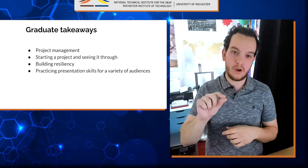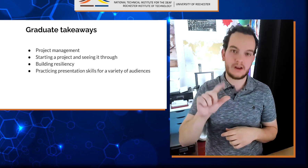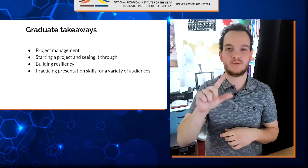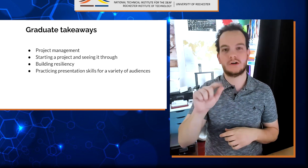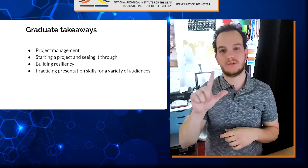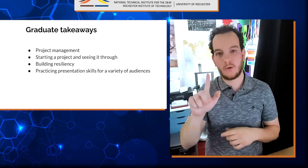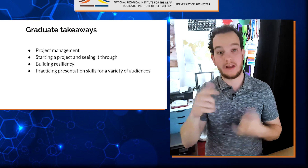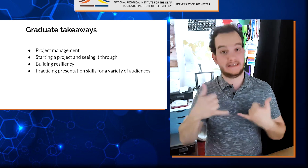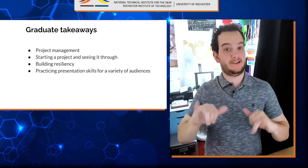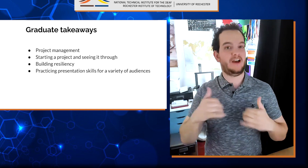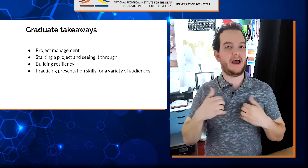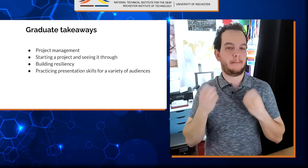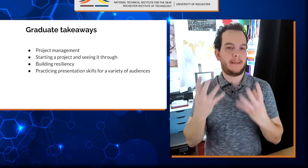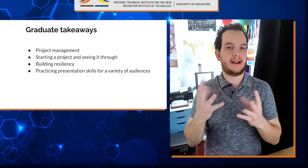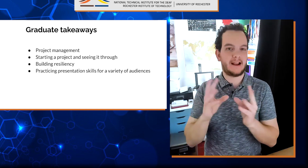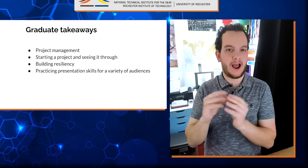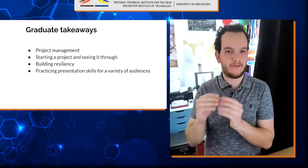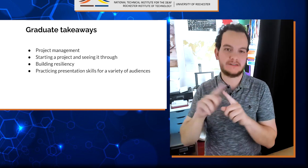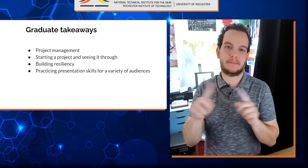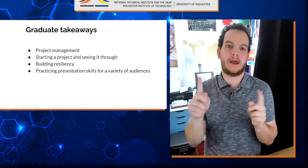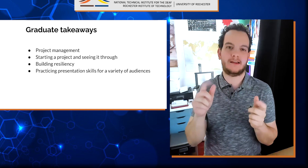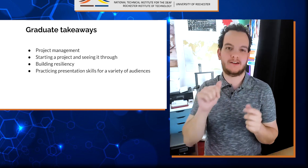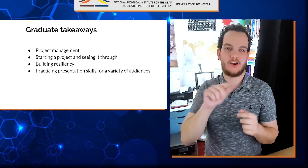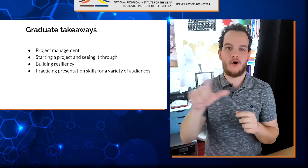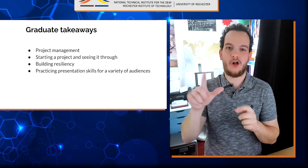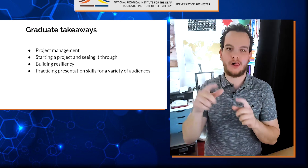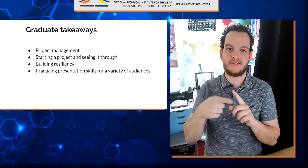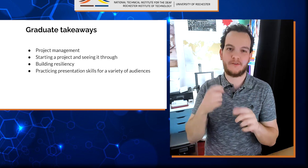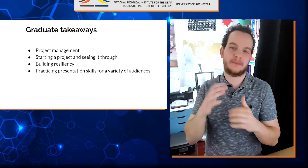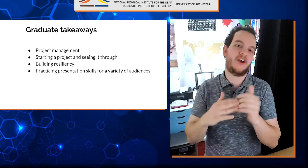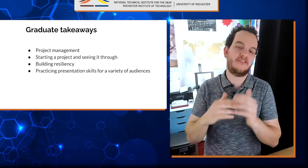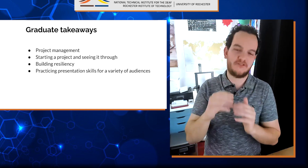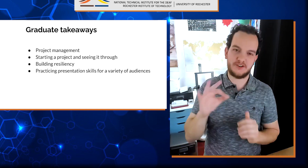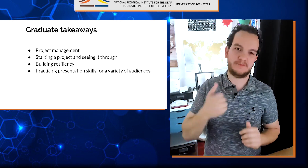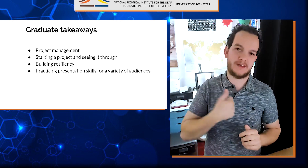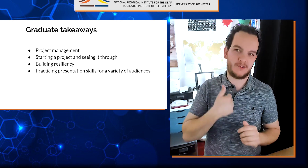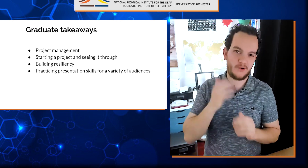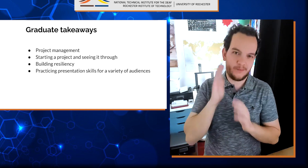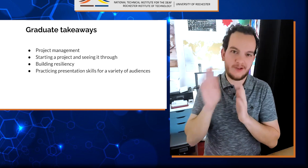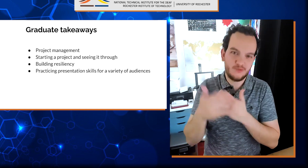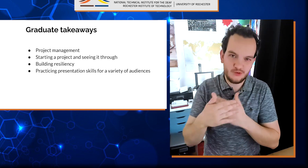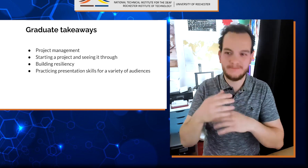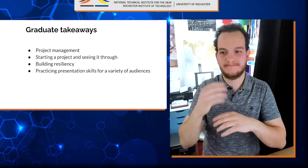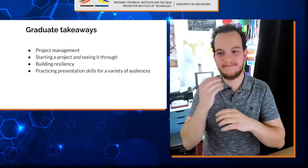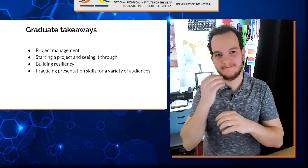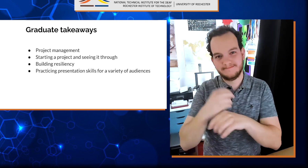and then in 2020 and 2021, I still attended many conferences, but, of course, they were all from the comfort of my bedroom,